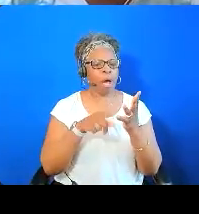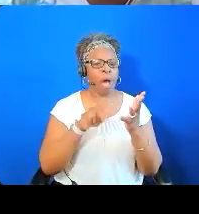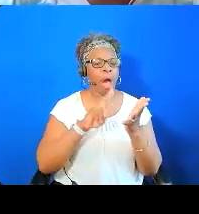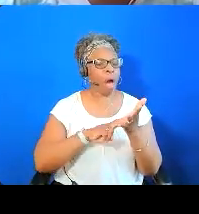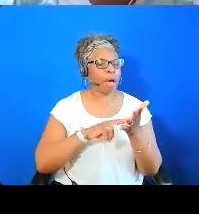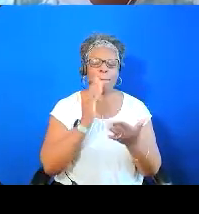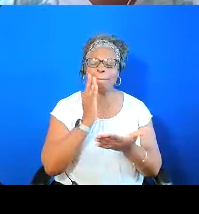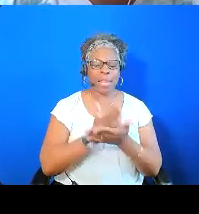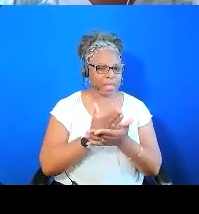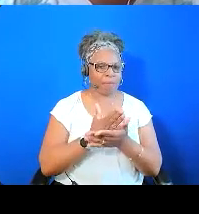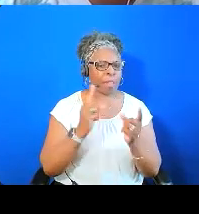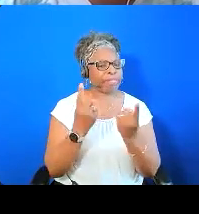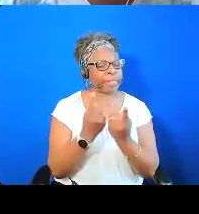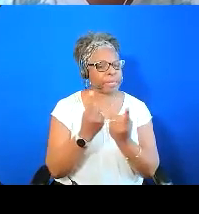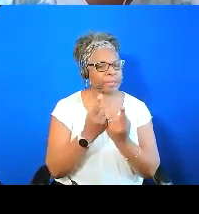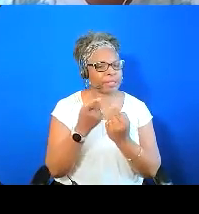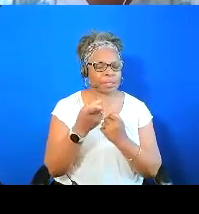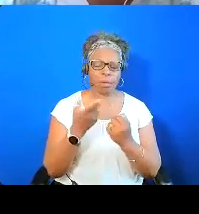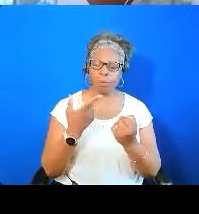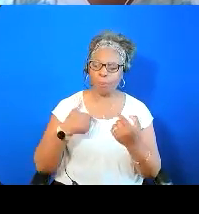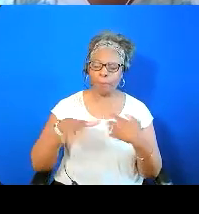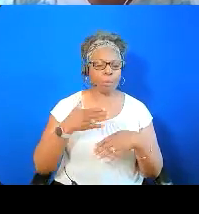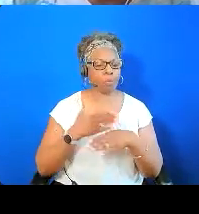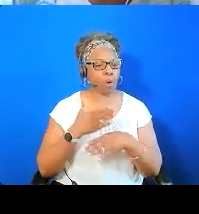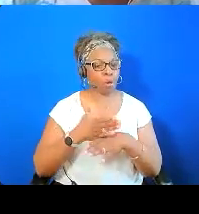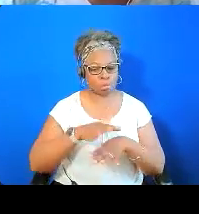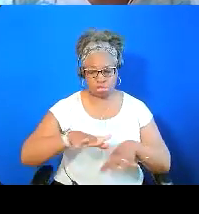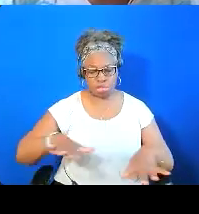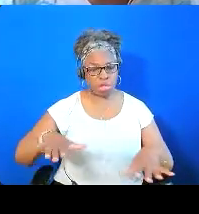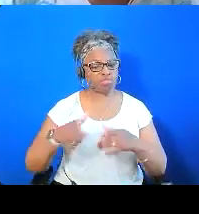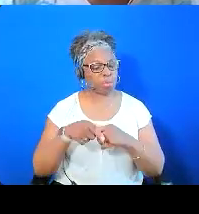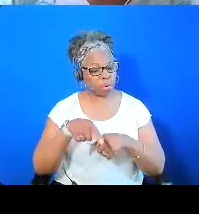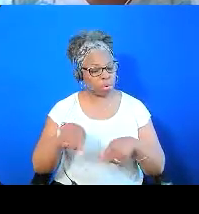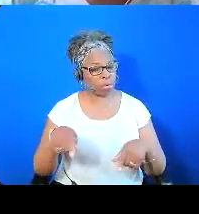we work with children from that area of Bytom, that whose